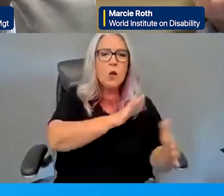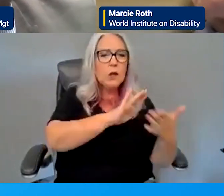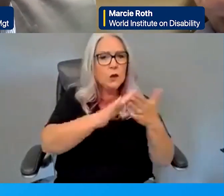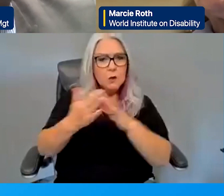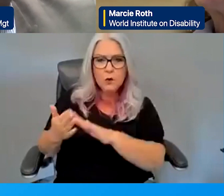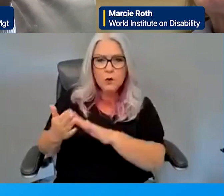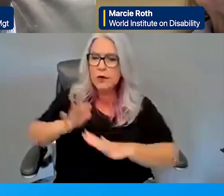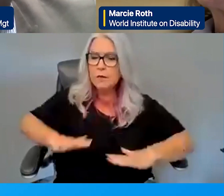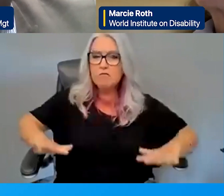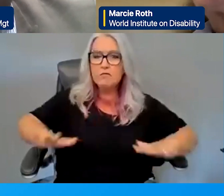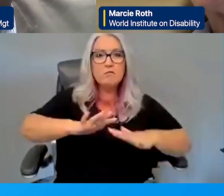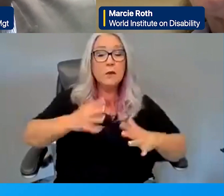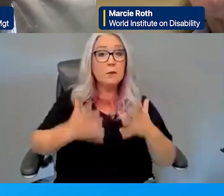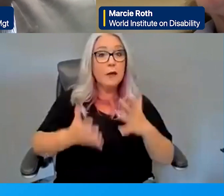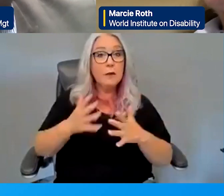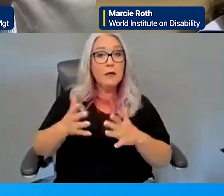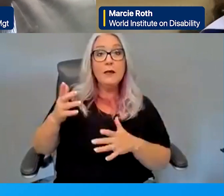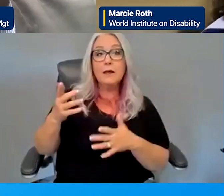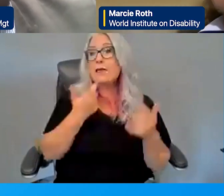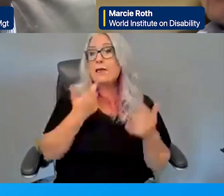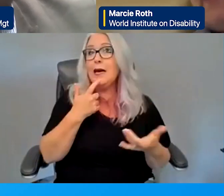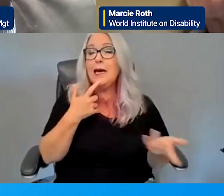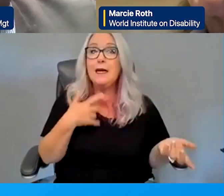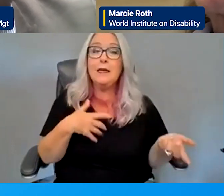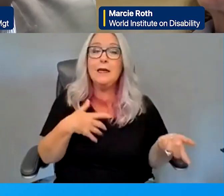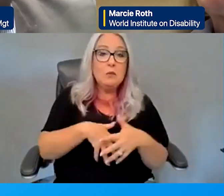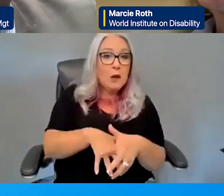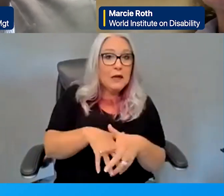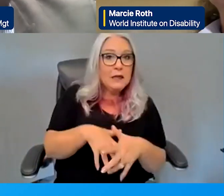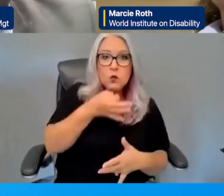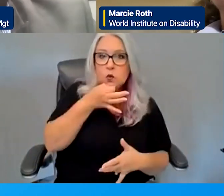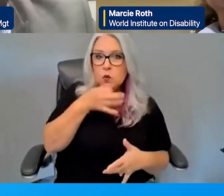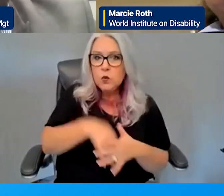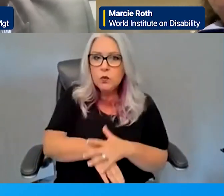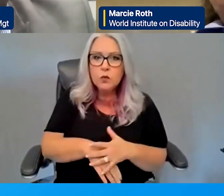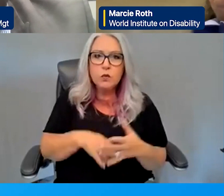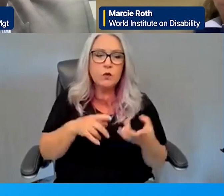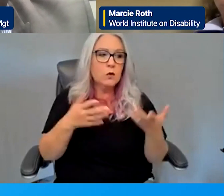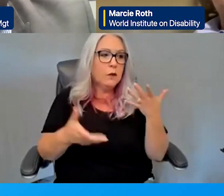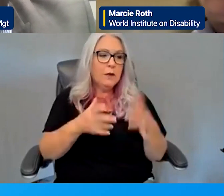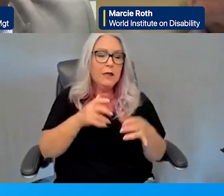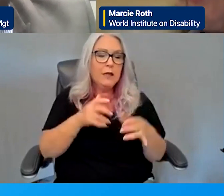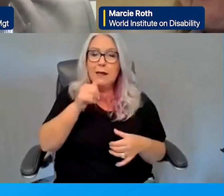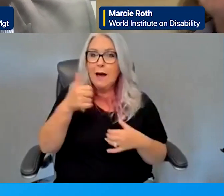maybe in late stage pregnancy. Or maybe don't have transportation. Or experience